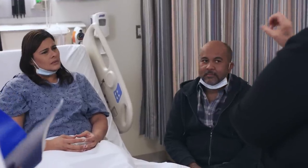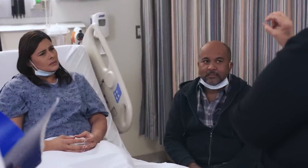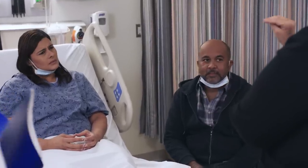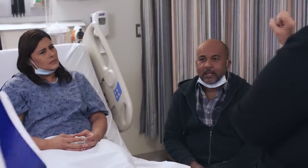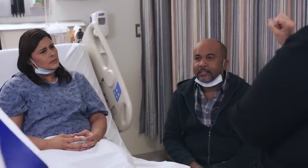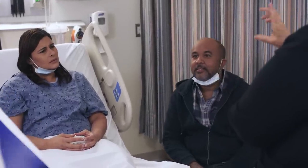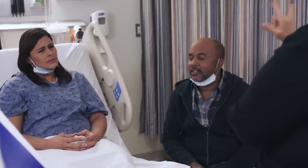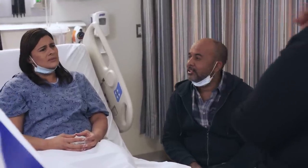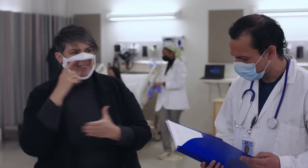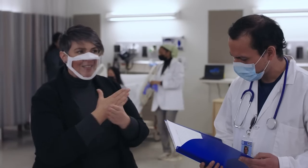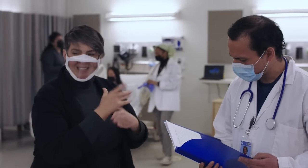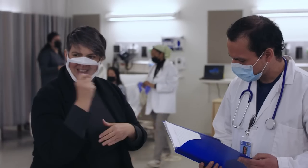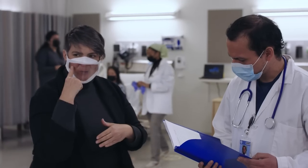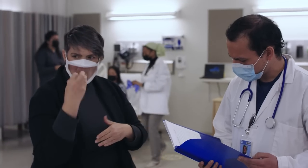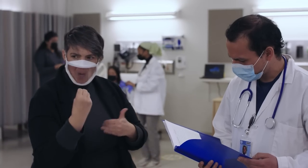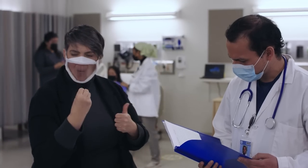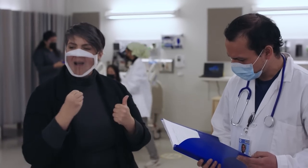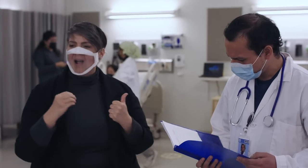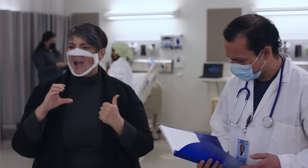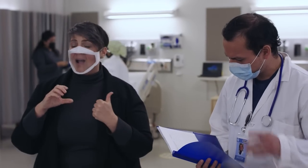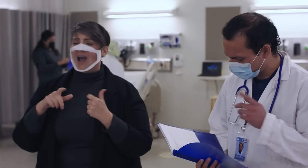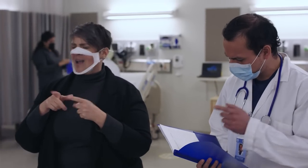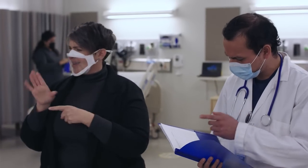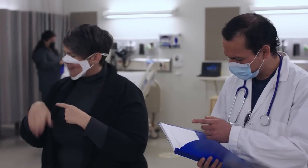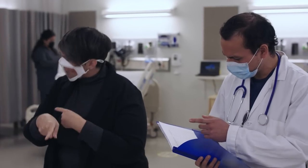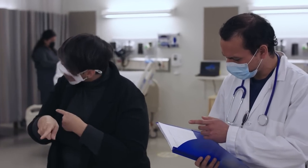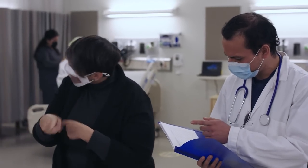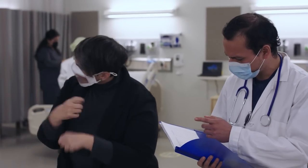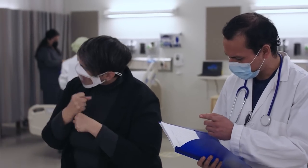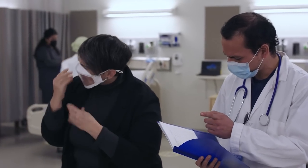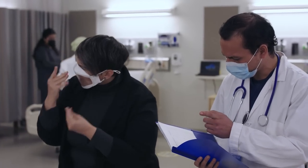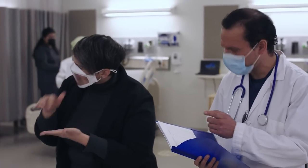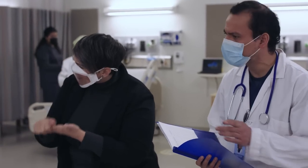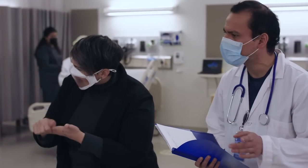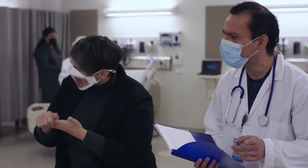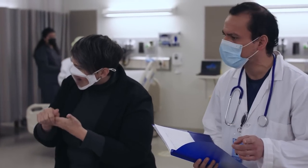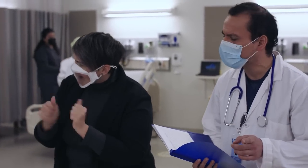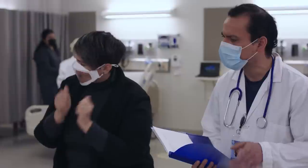I think she is… Did she receive the information packet on how to prepare for the procedure?